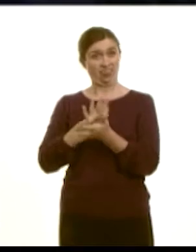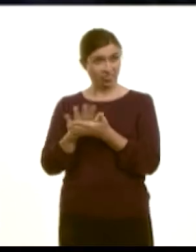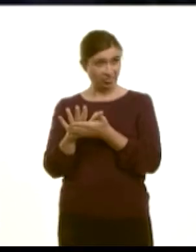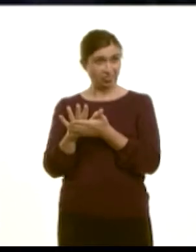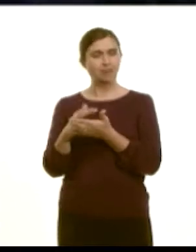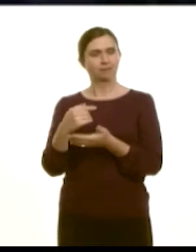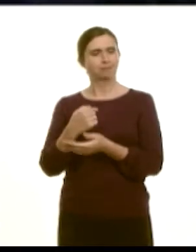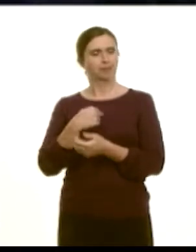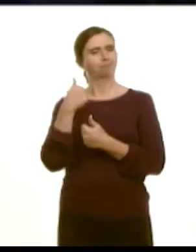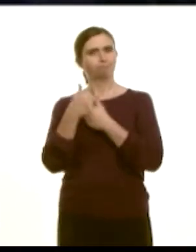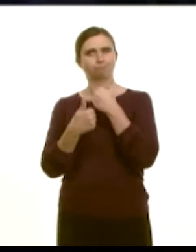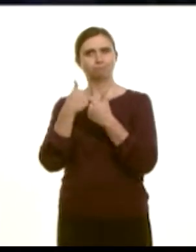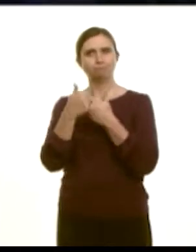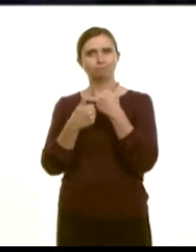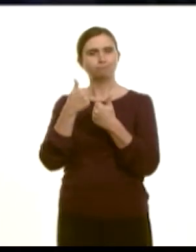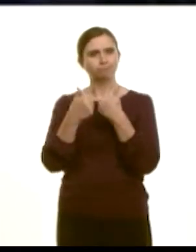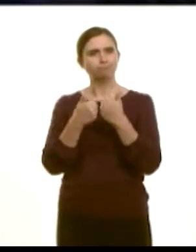have been regenerated, given that developments have now taken place.